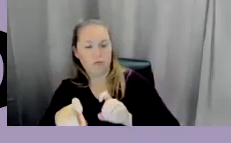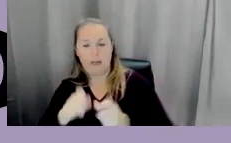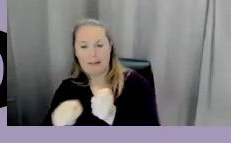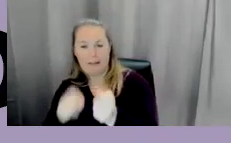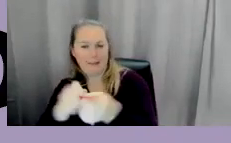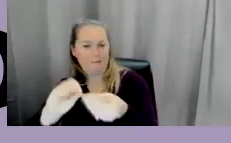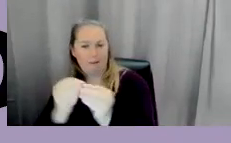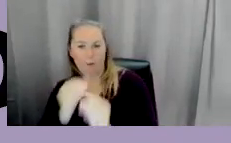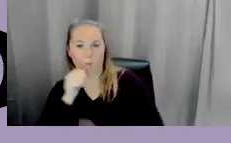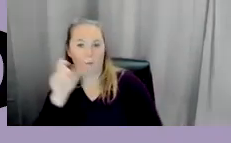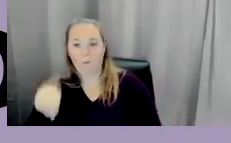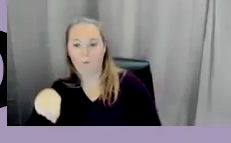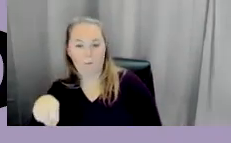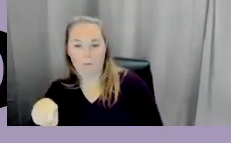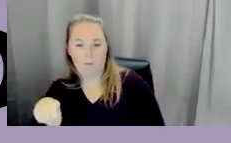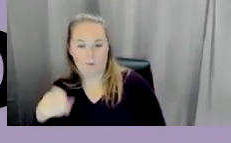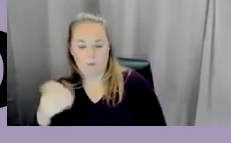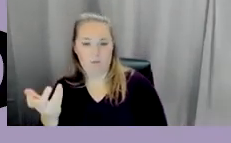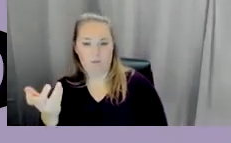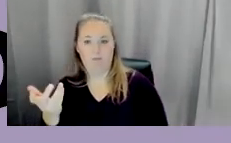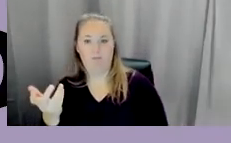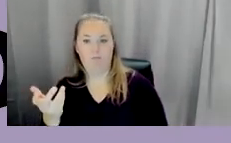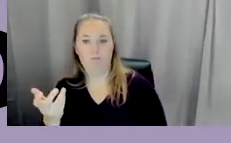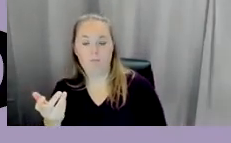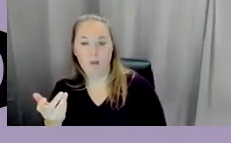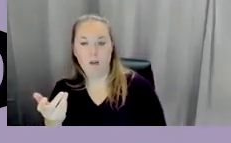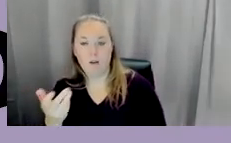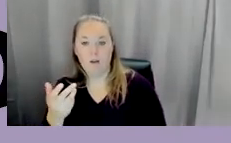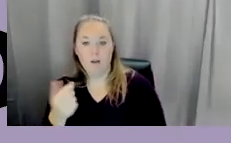. THE RFP